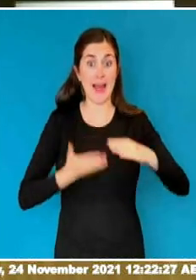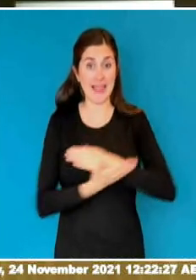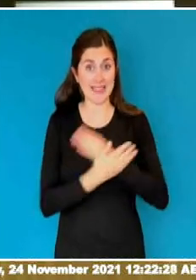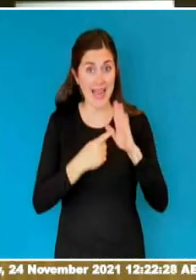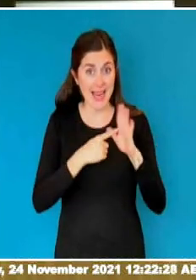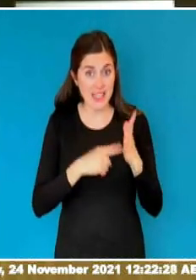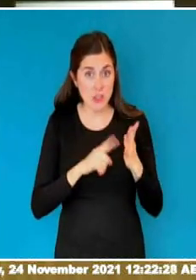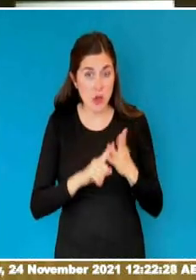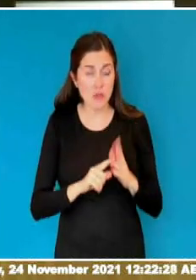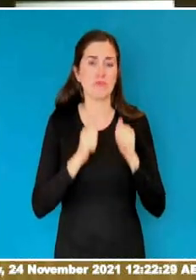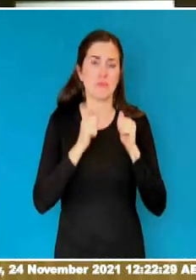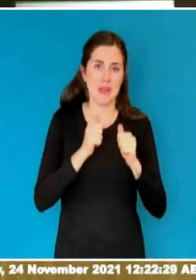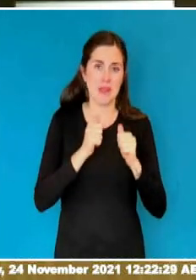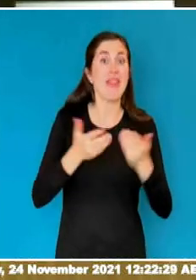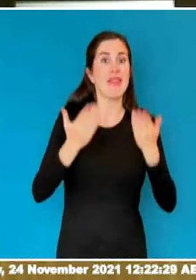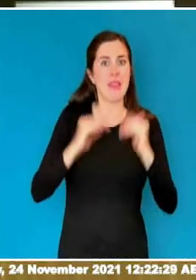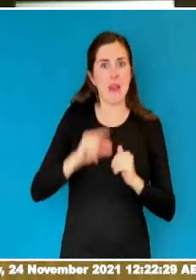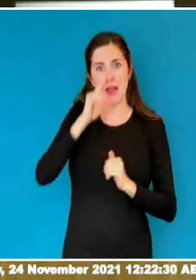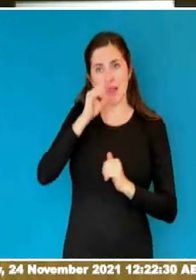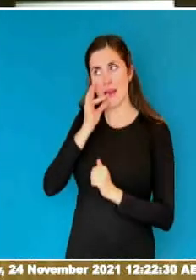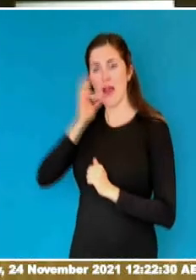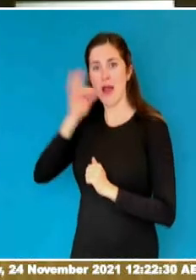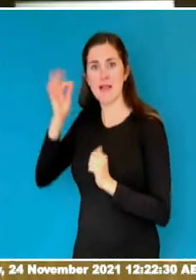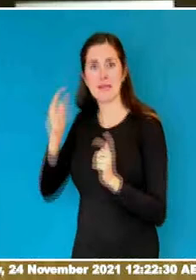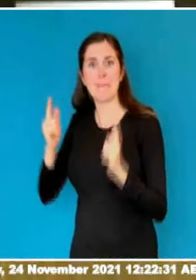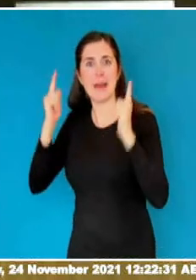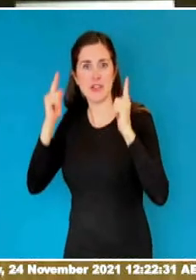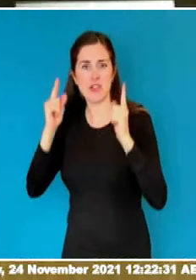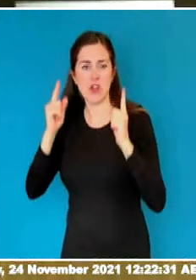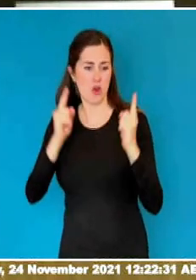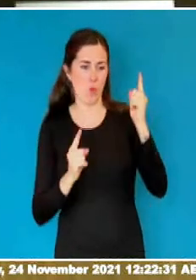who can liaise with that individual with our health case team.